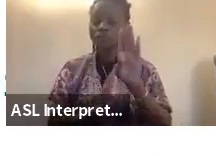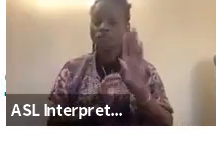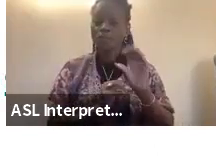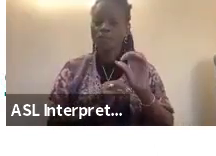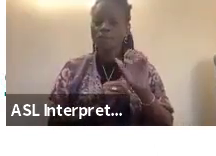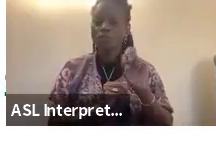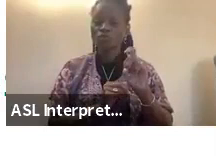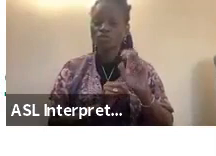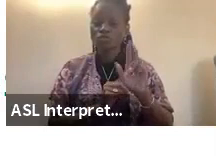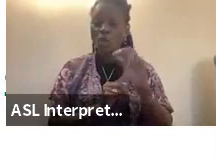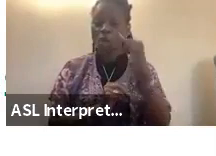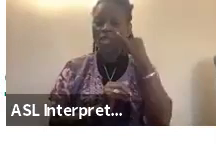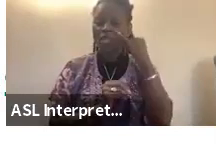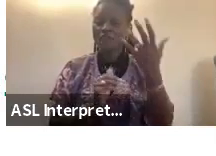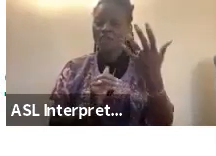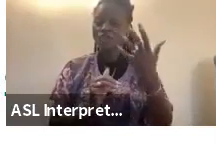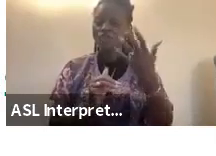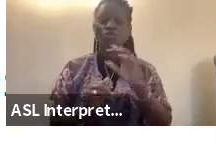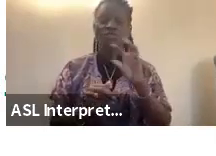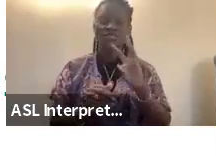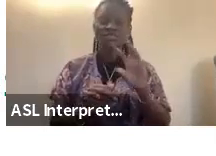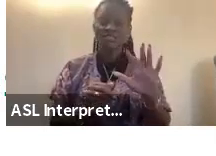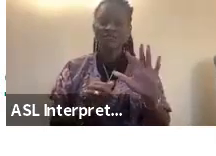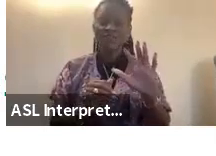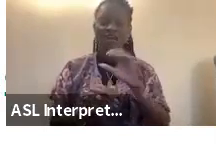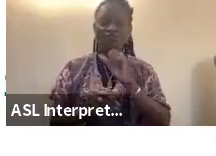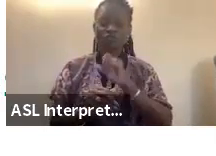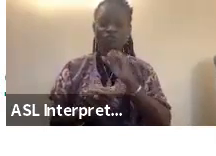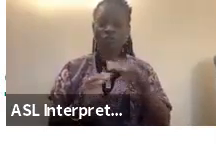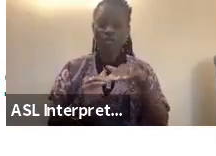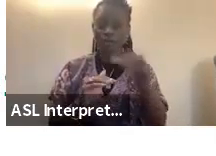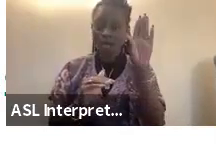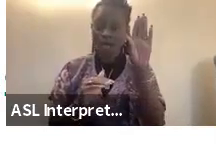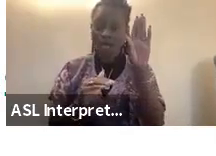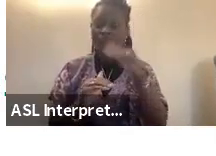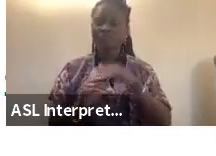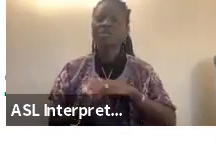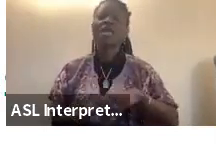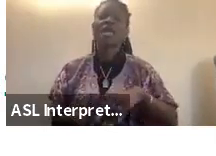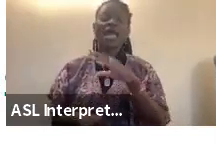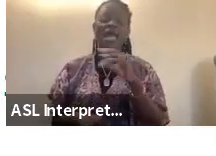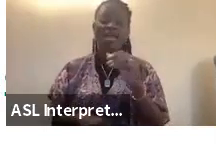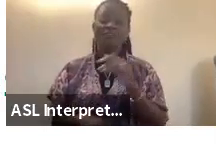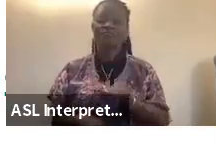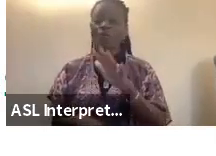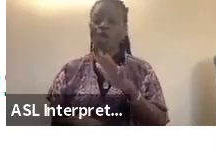65 65 plus adults 50 to 64 who have chronic or